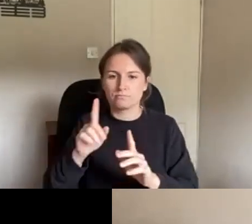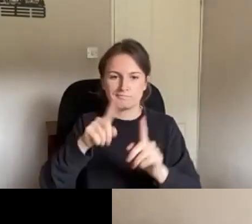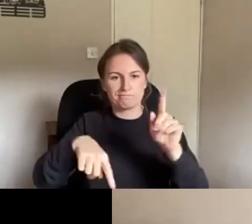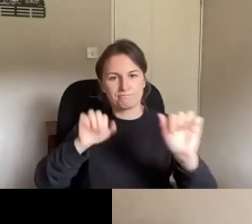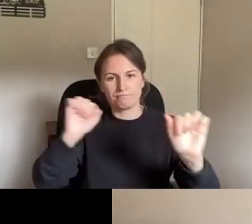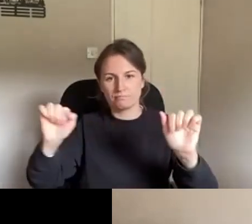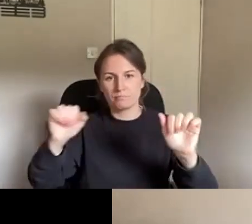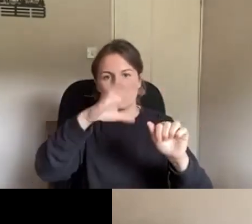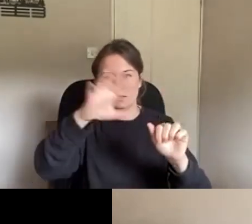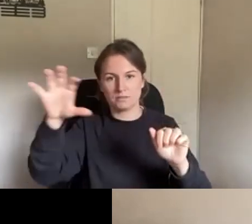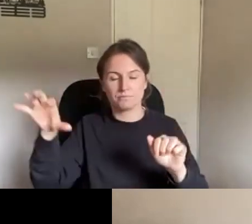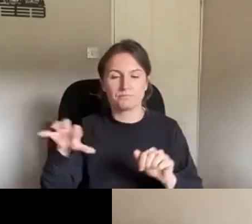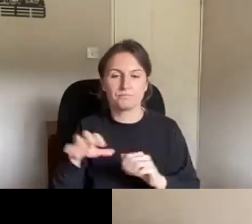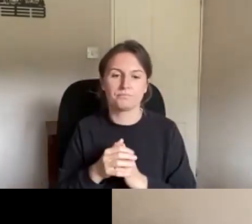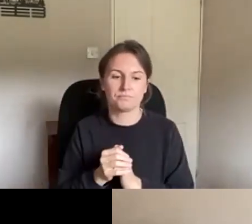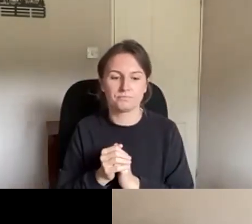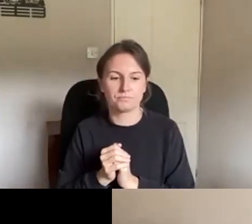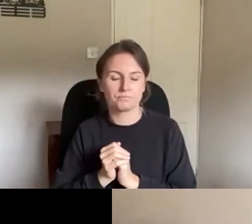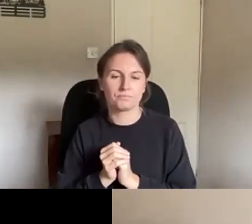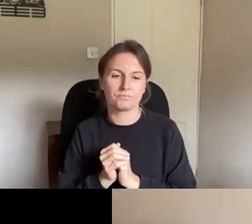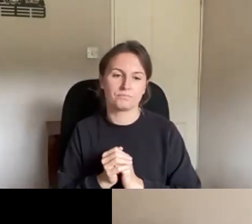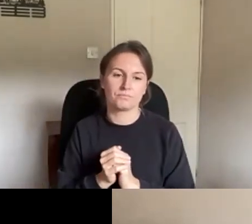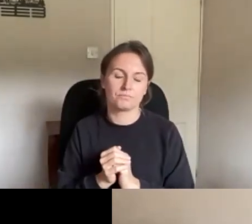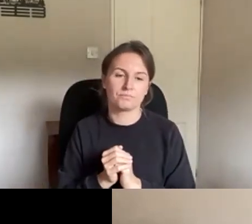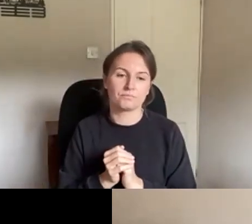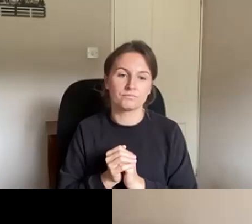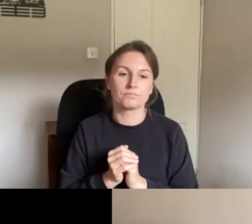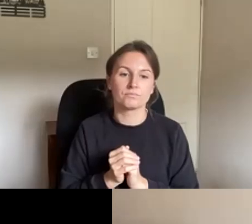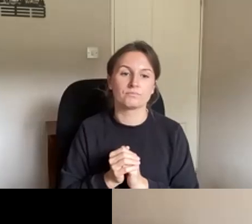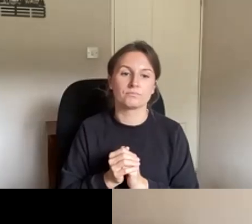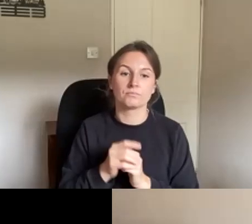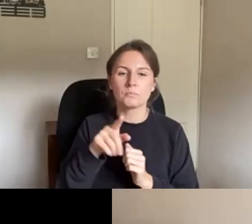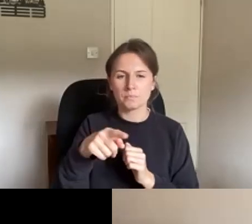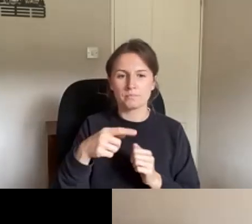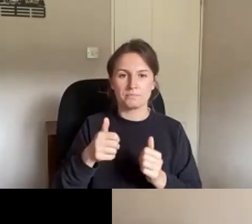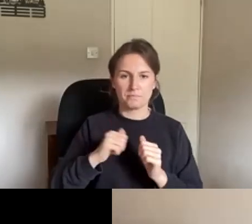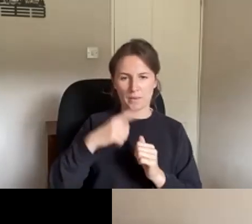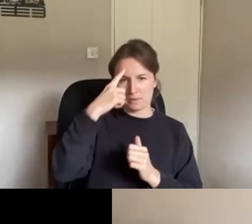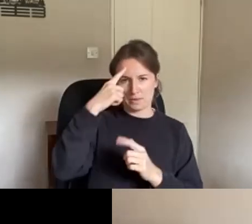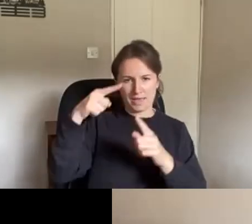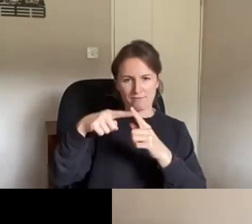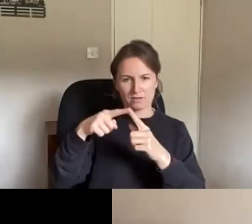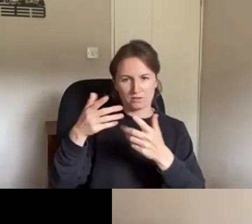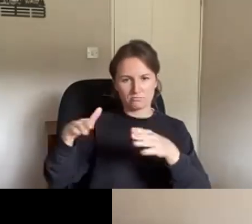Great. Thanks Rose. I think Ewelina covered this but we'll go over it anyways, just in case.